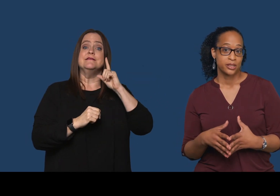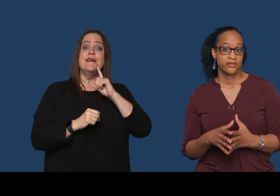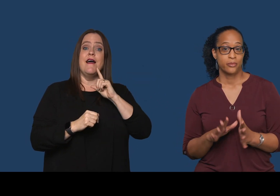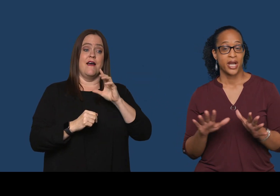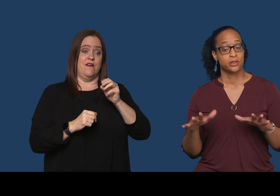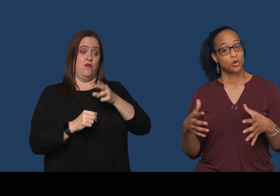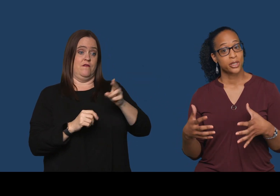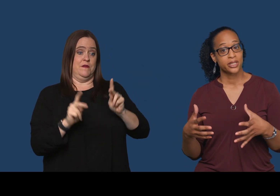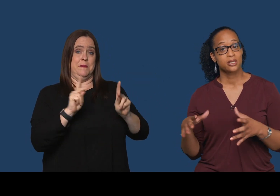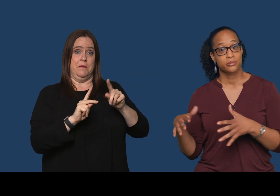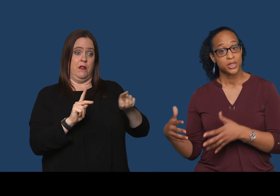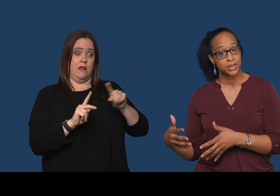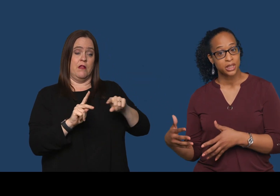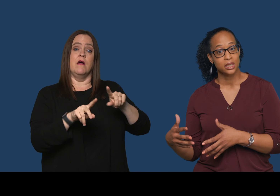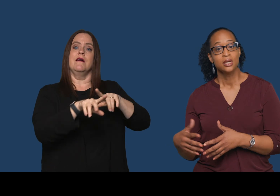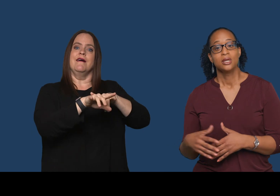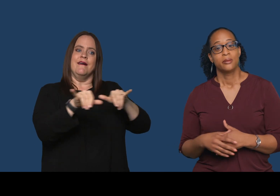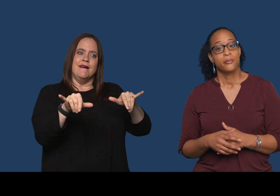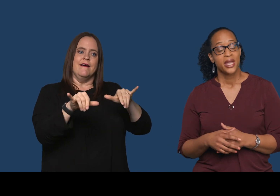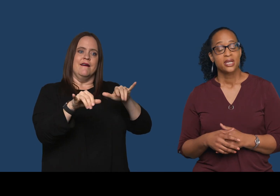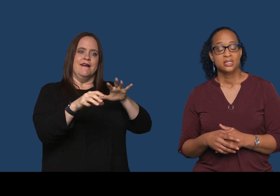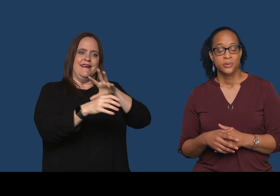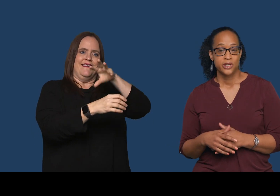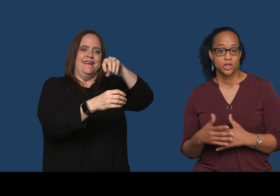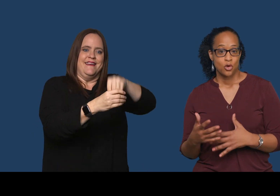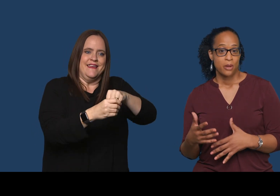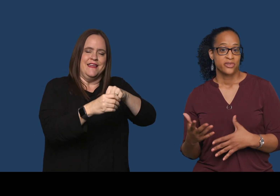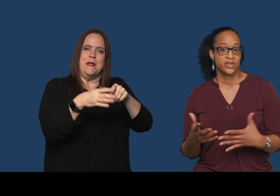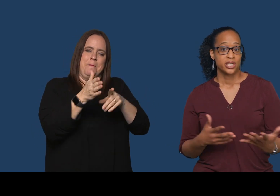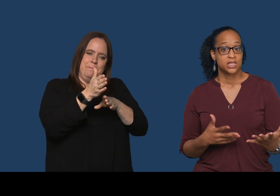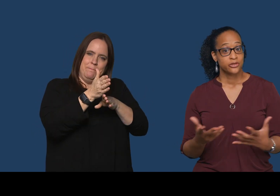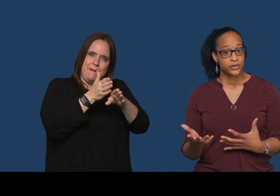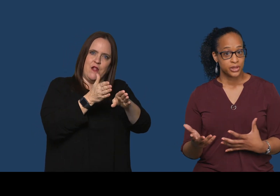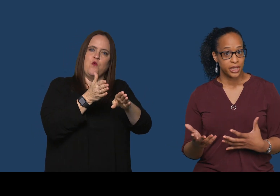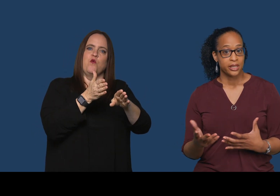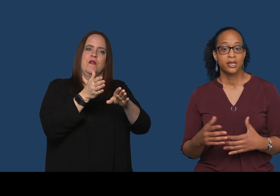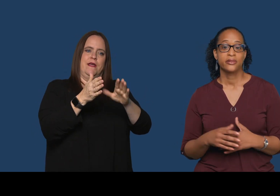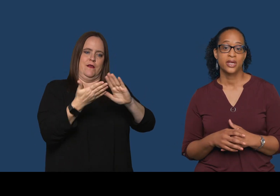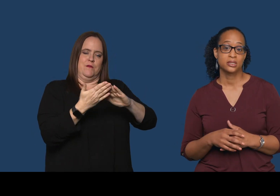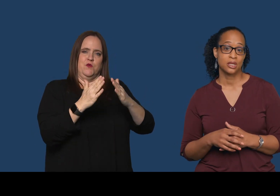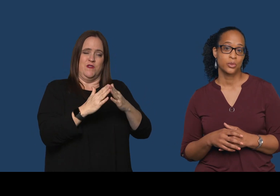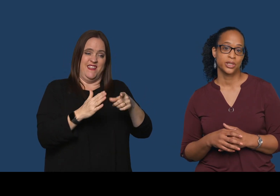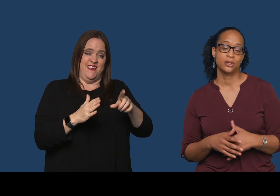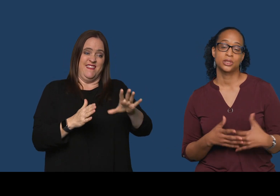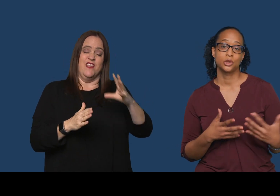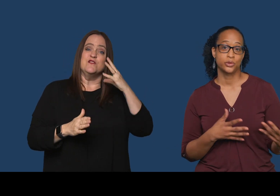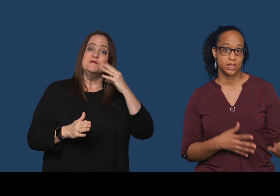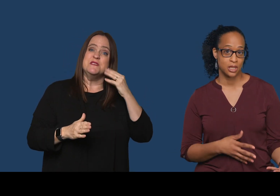of a minority community may experience trauma very differently than someone else who is not.